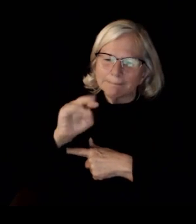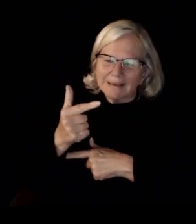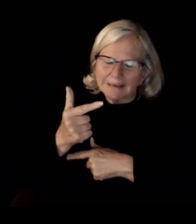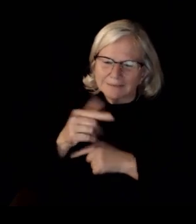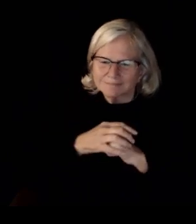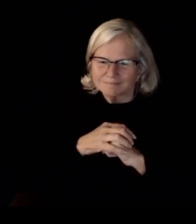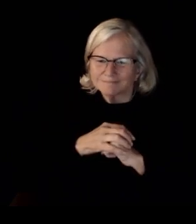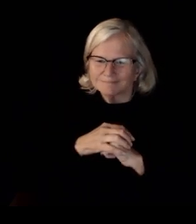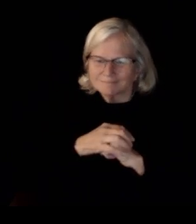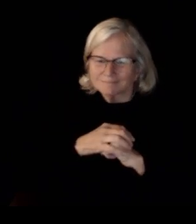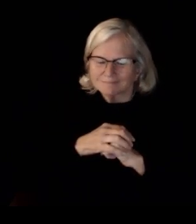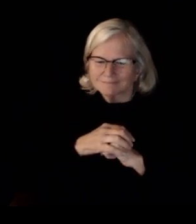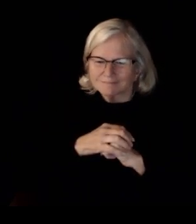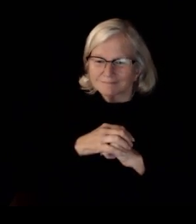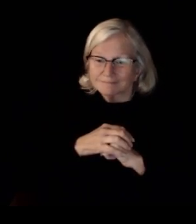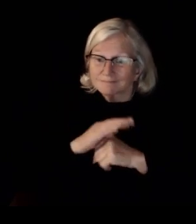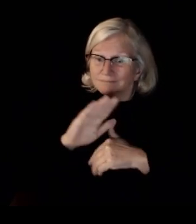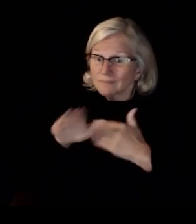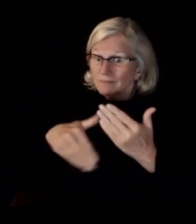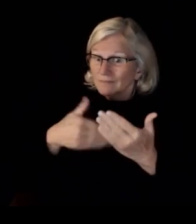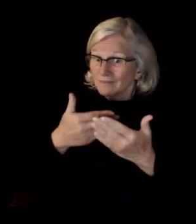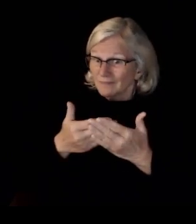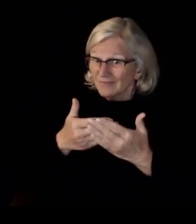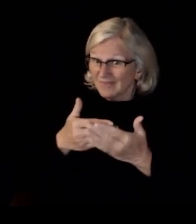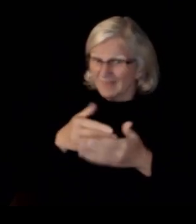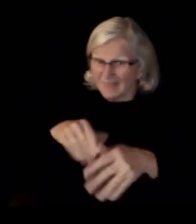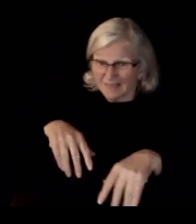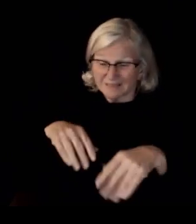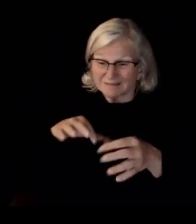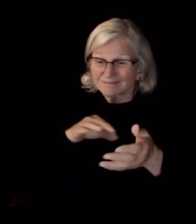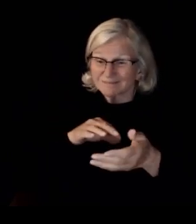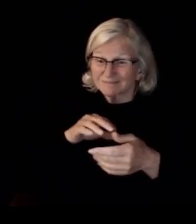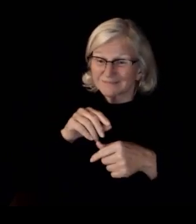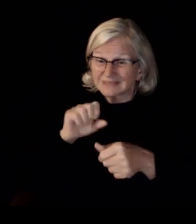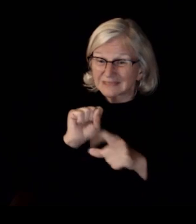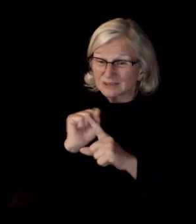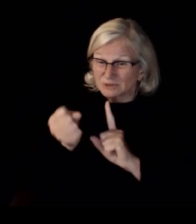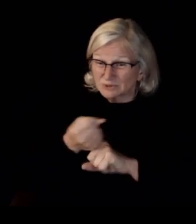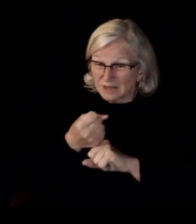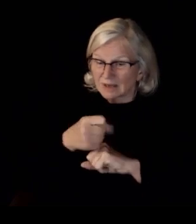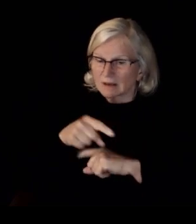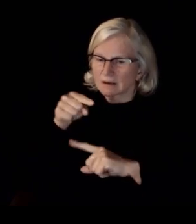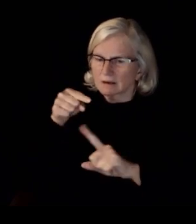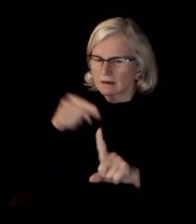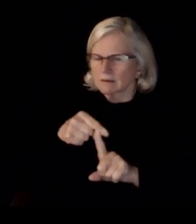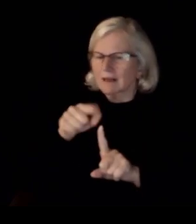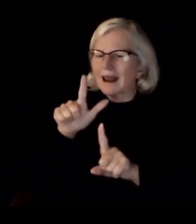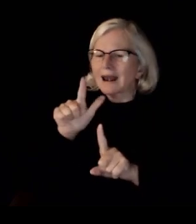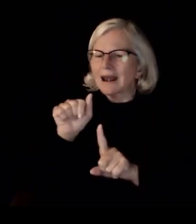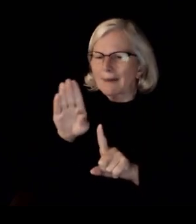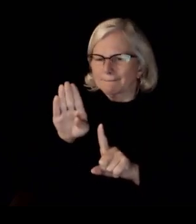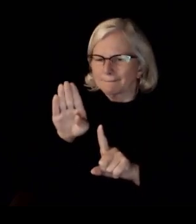have had a laboratory confirmed COVID test so you know it's certainly possible that there